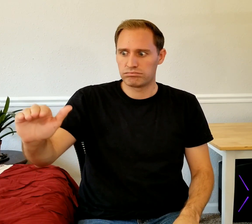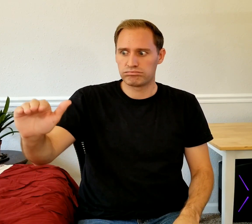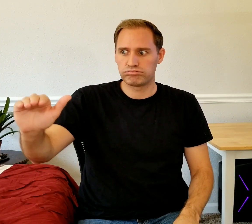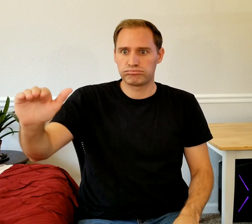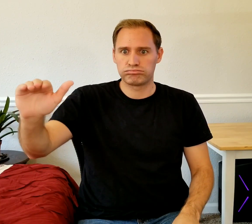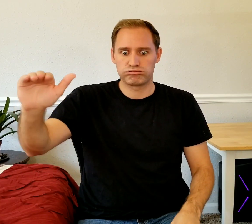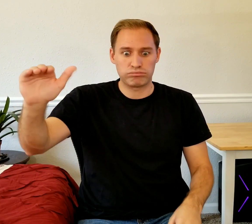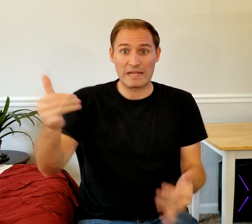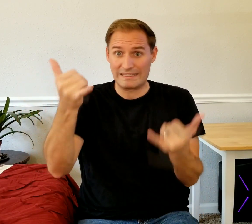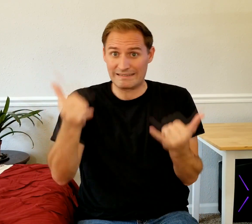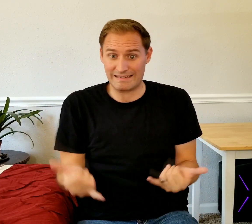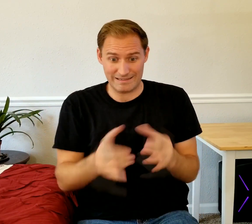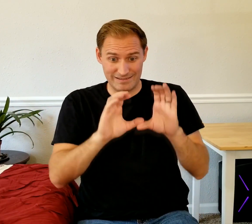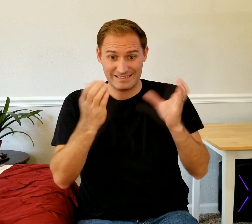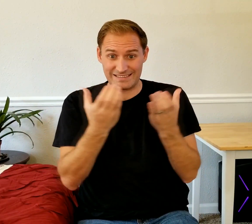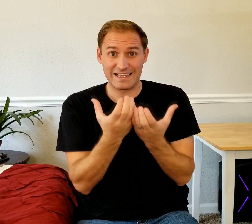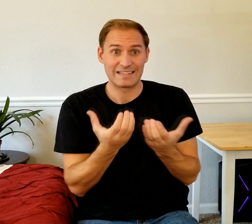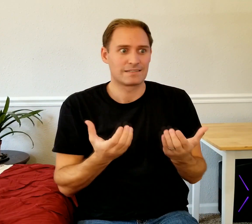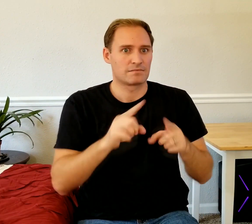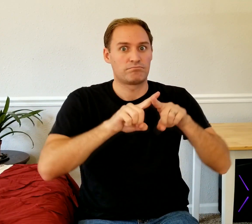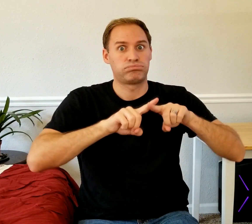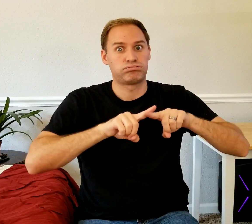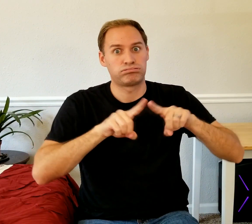interpreting for classes that you've never had to interpret before